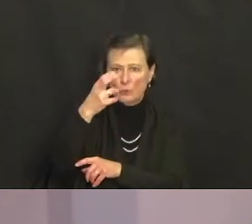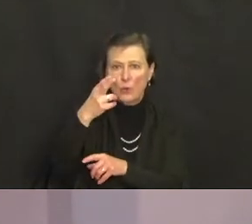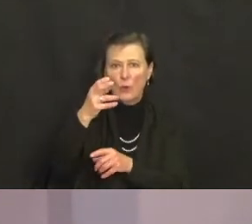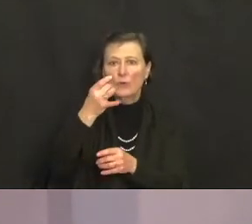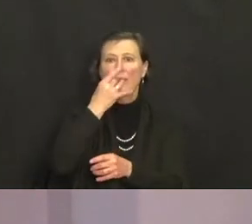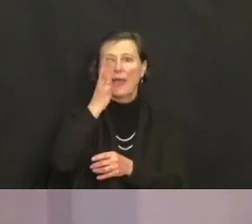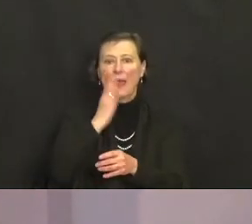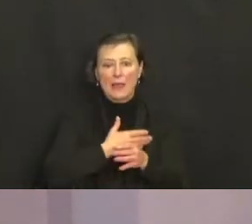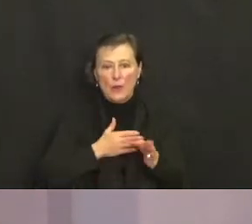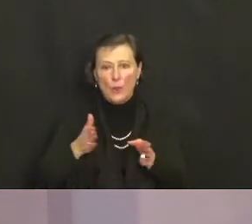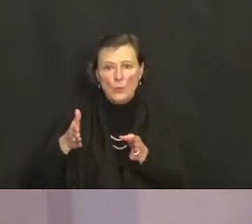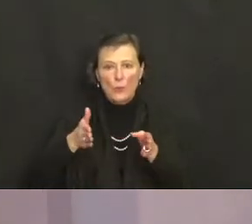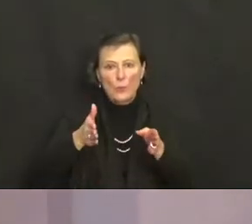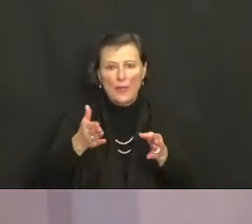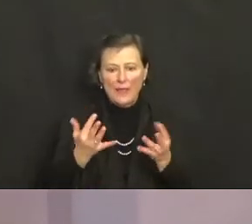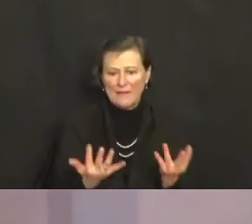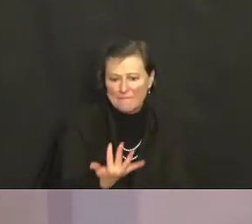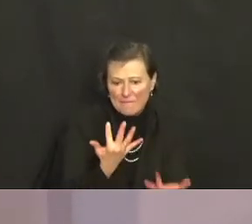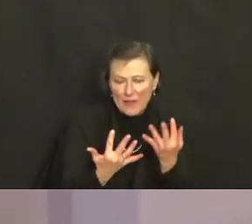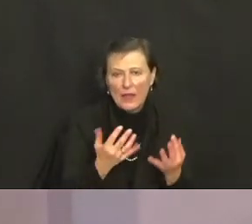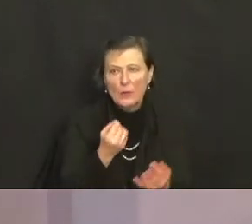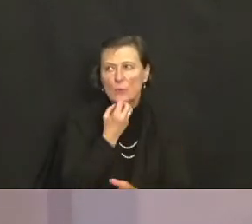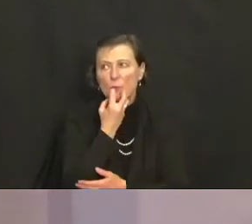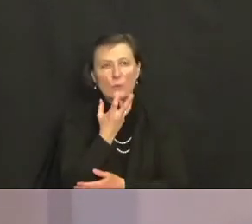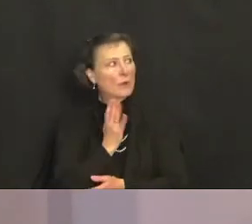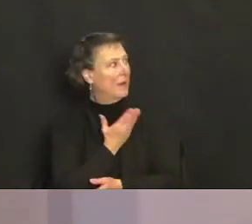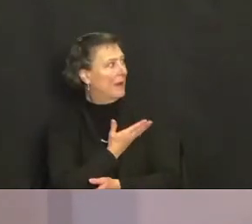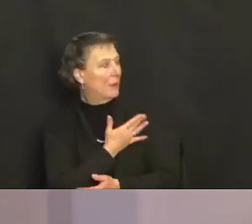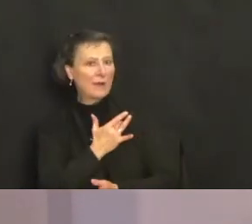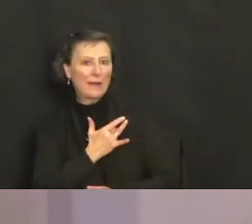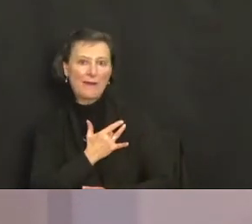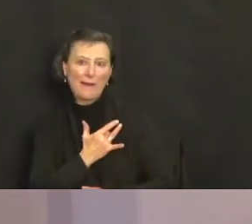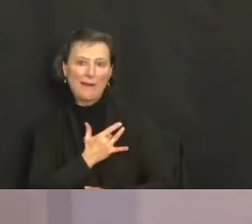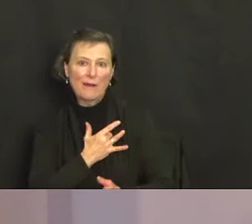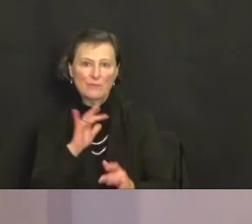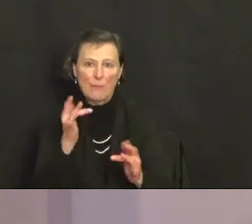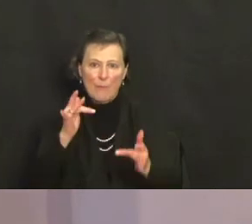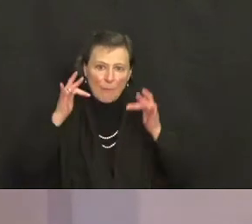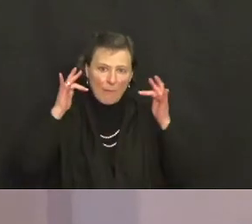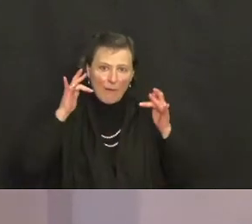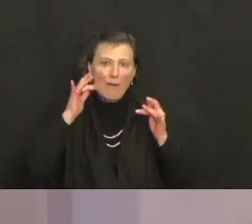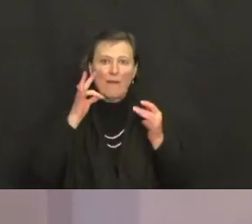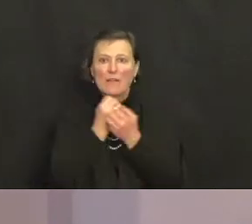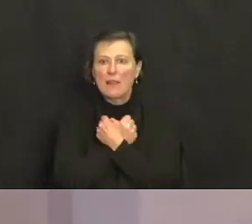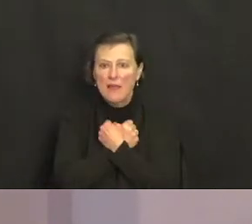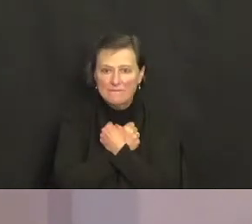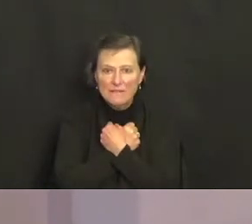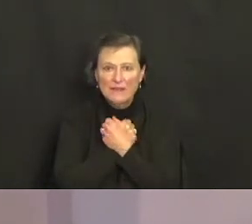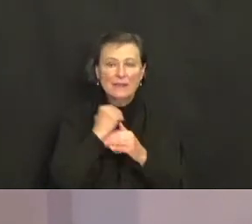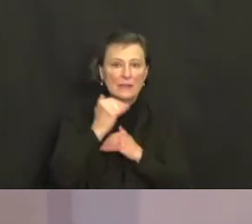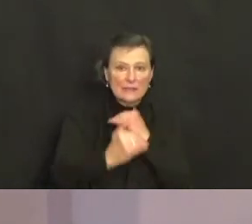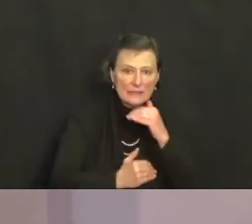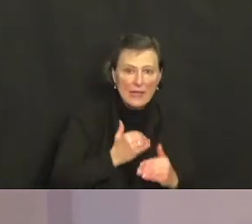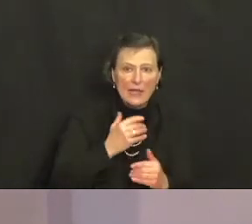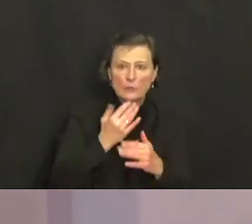As a fire to warm our hearts. As a spark of love and kindness to share with others.